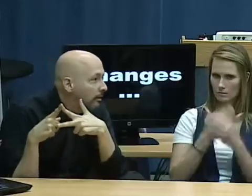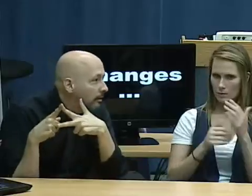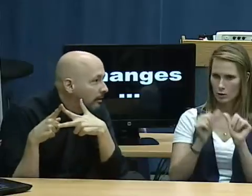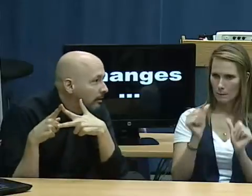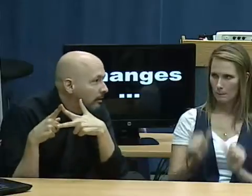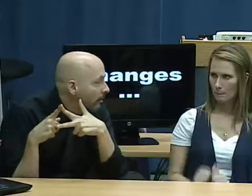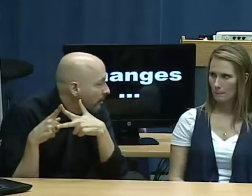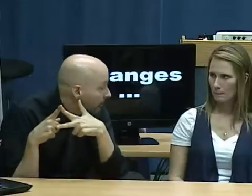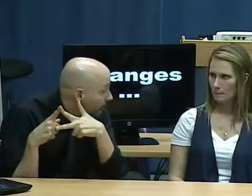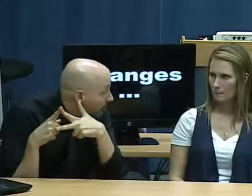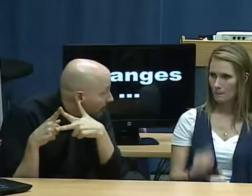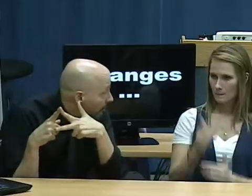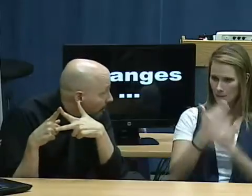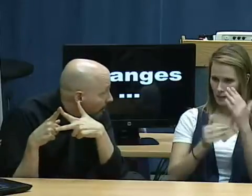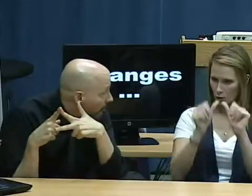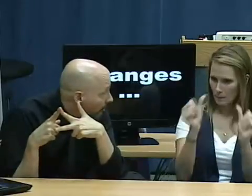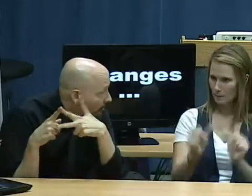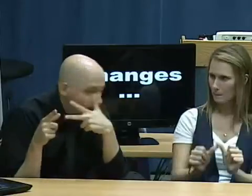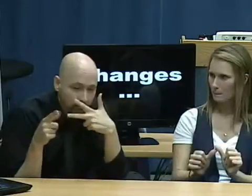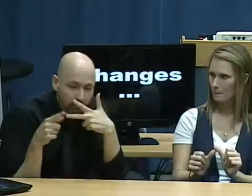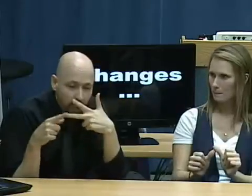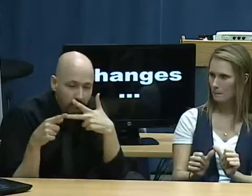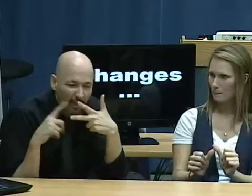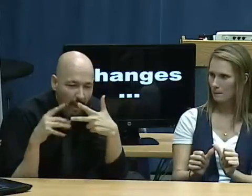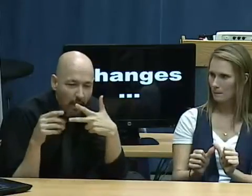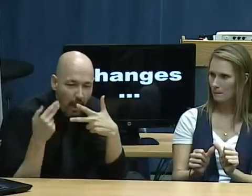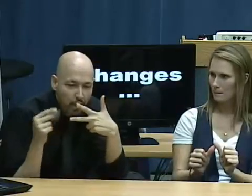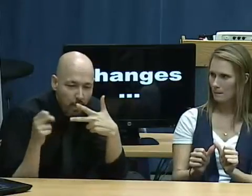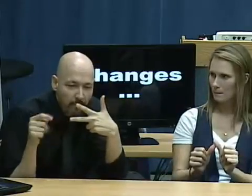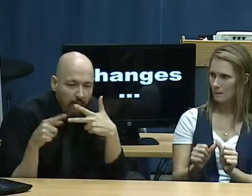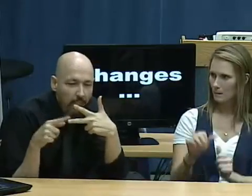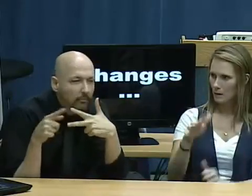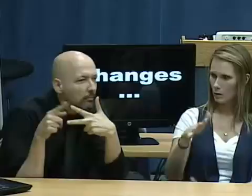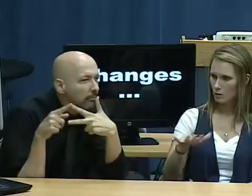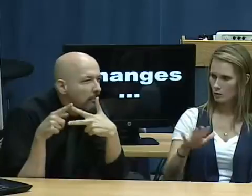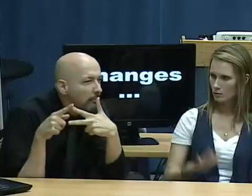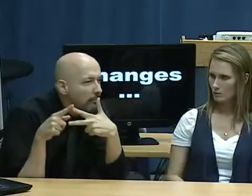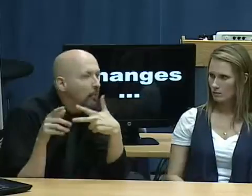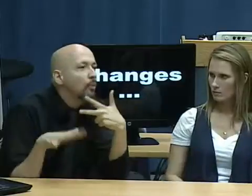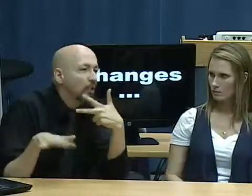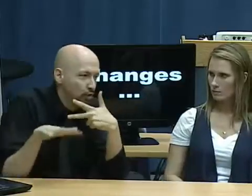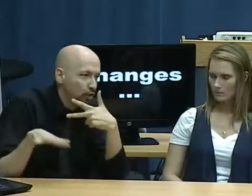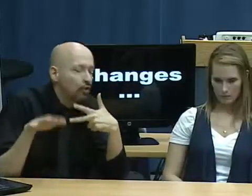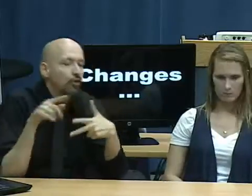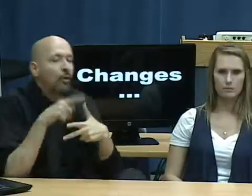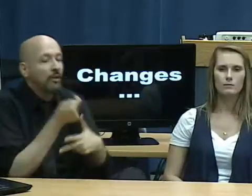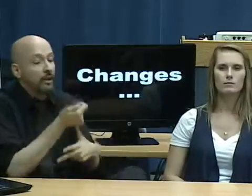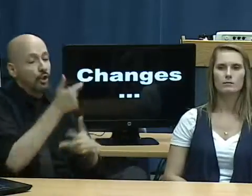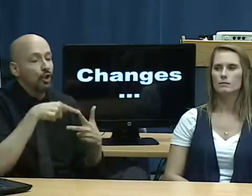Handshape. #3, that's HANDSHAPE. Location.